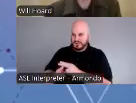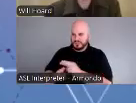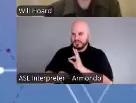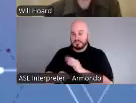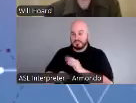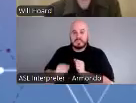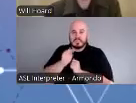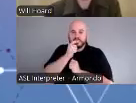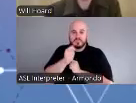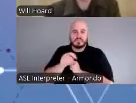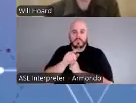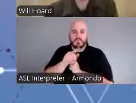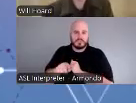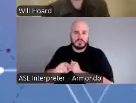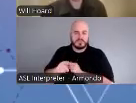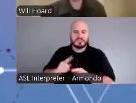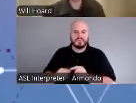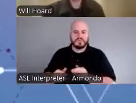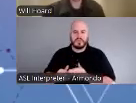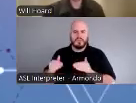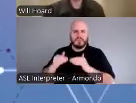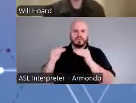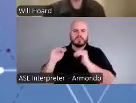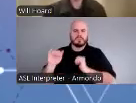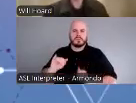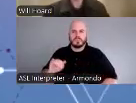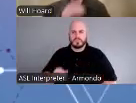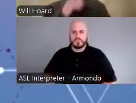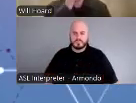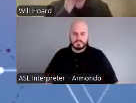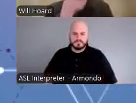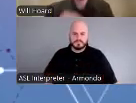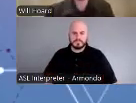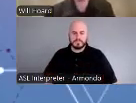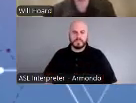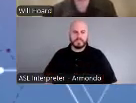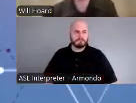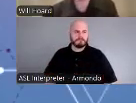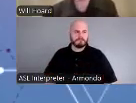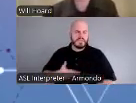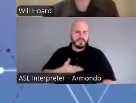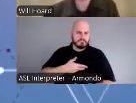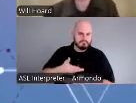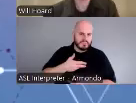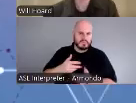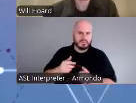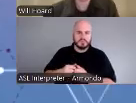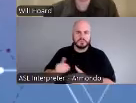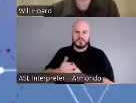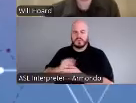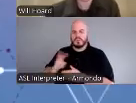and I think there's different levels, the interaction between Will and I as part of the research team